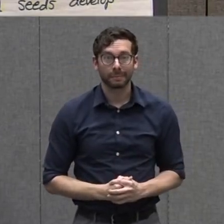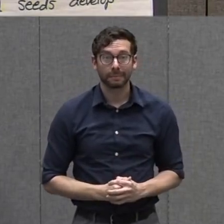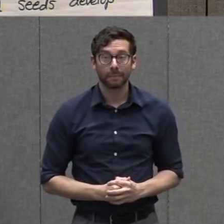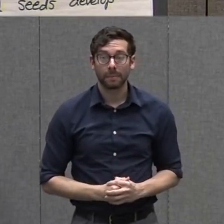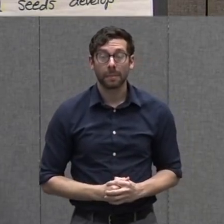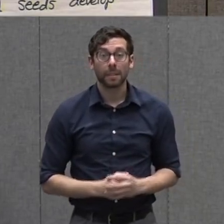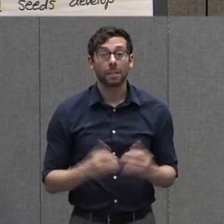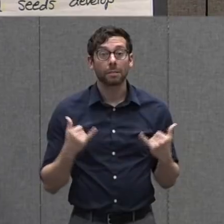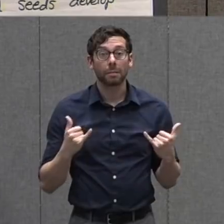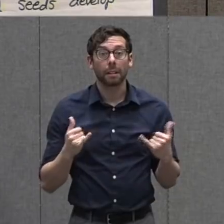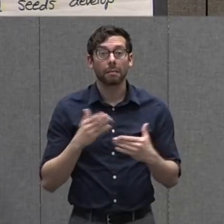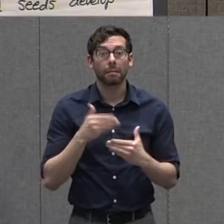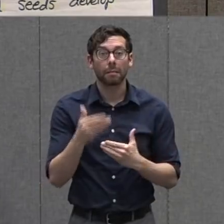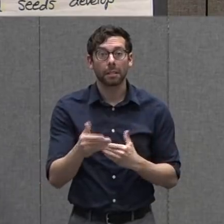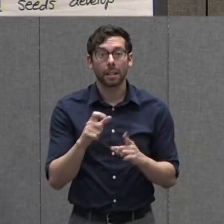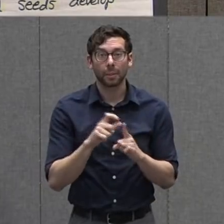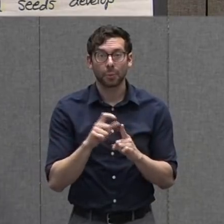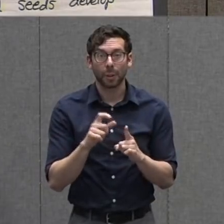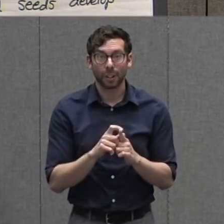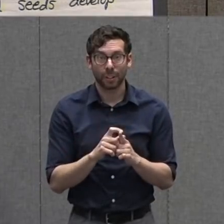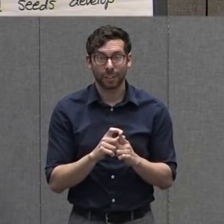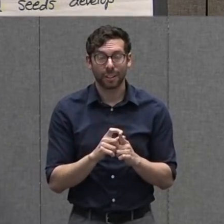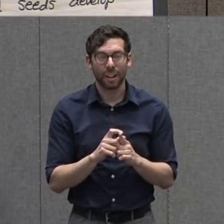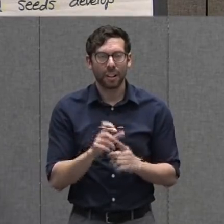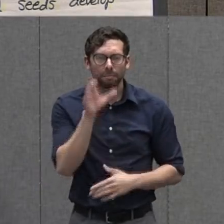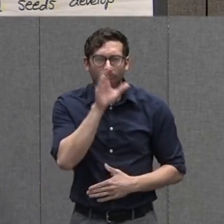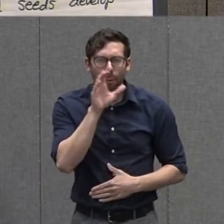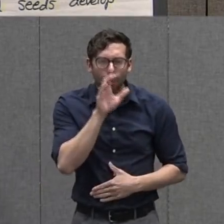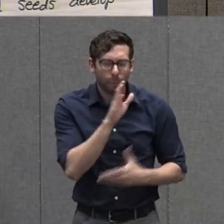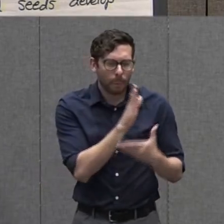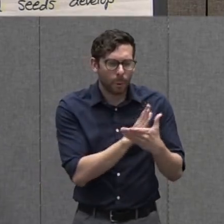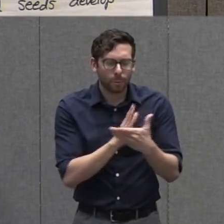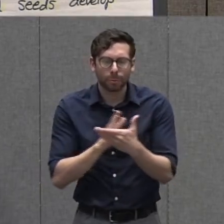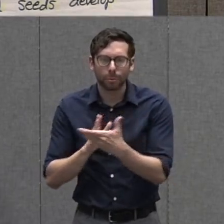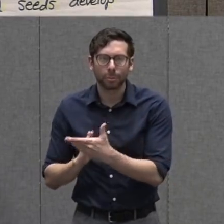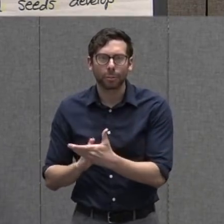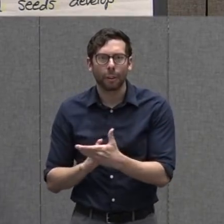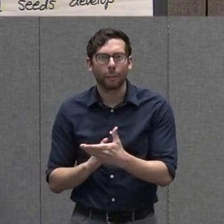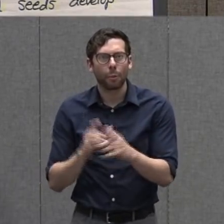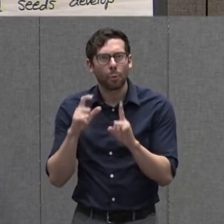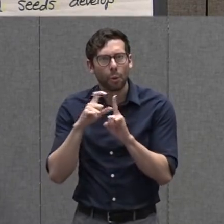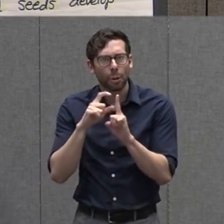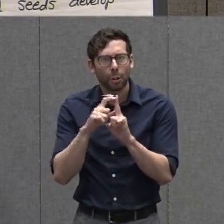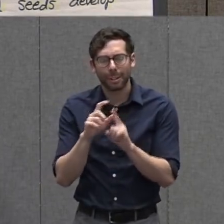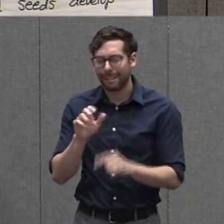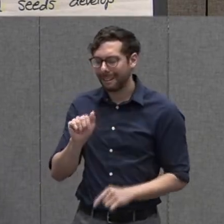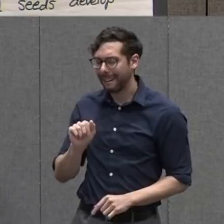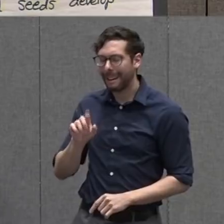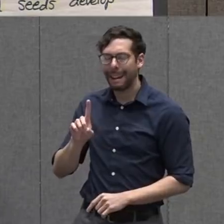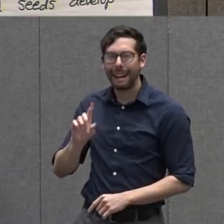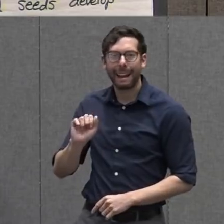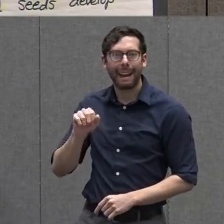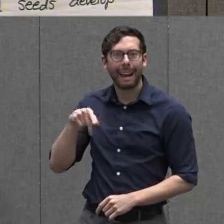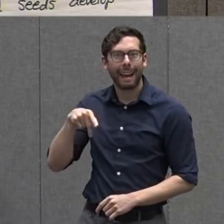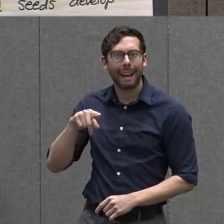and we're gonna look for parts in this word, adaptation. There's our word of the day adapt, it's hidden in there.